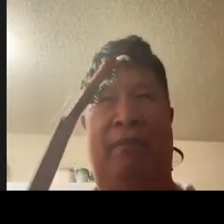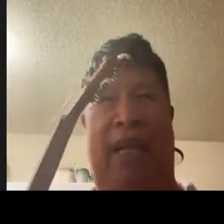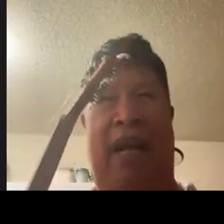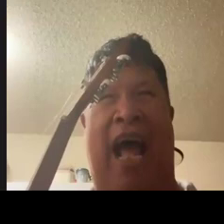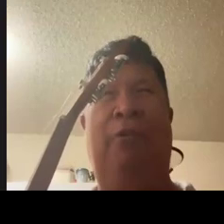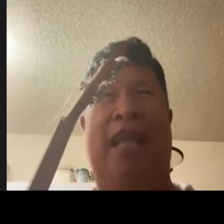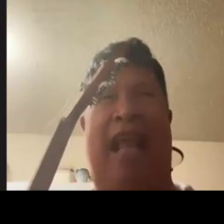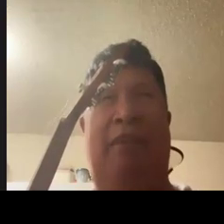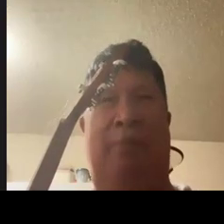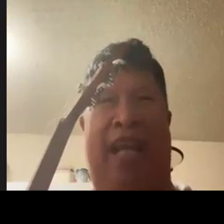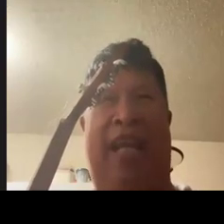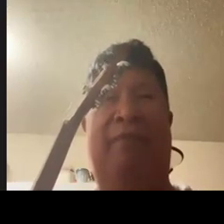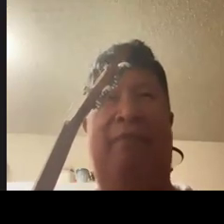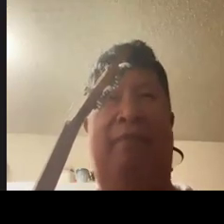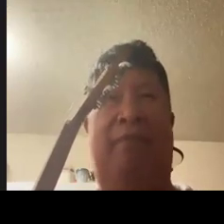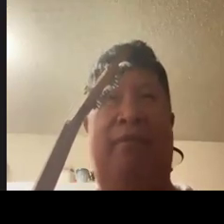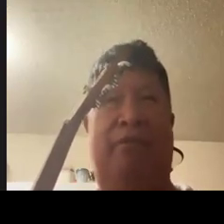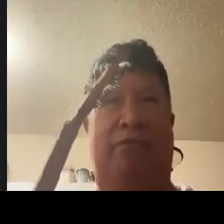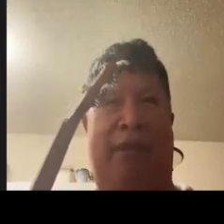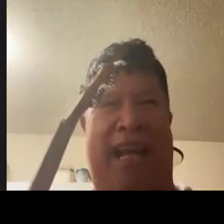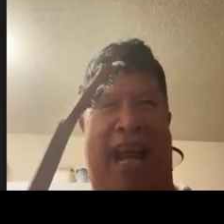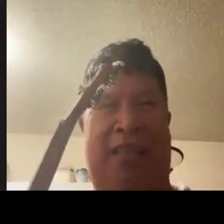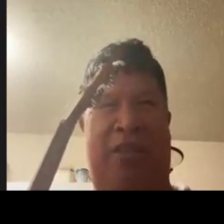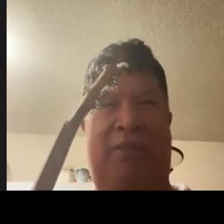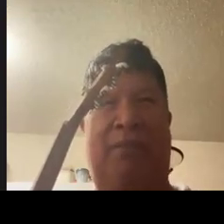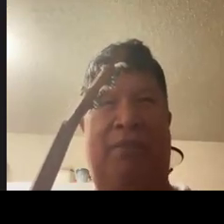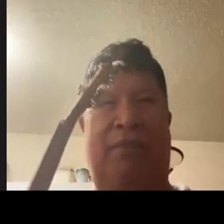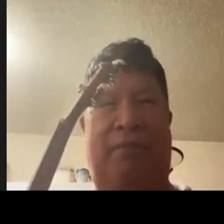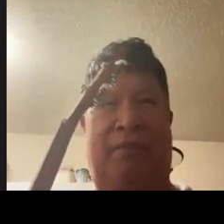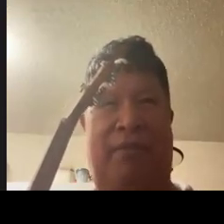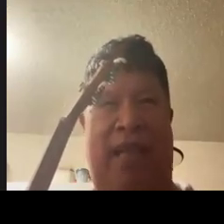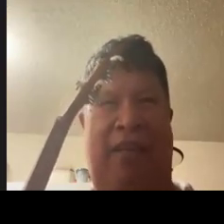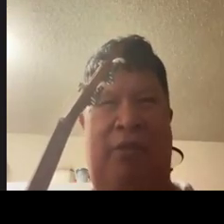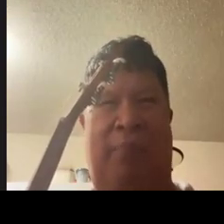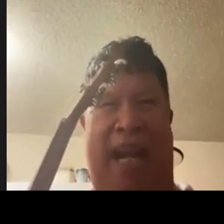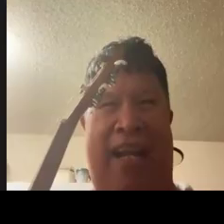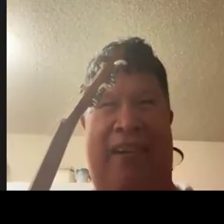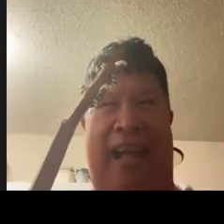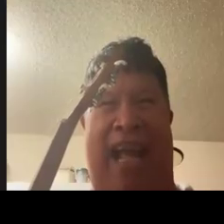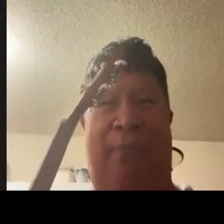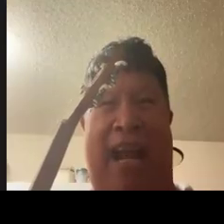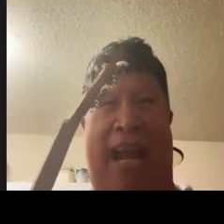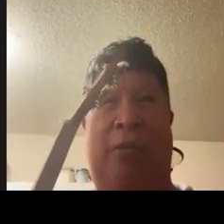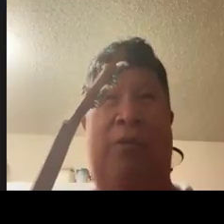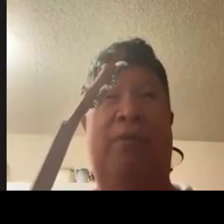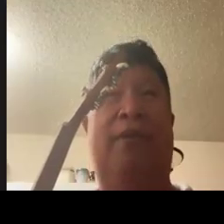iPhone: but I would like to be iPhone: treated as iPhone: like somebody. You know anybody else.